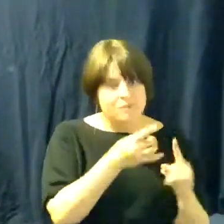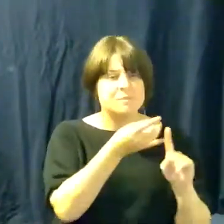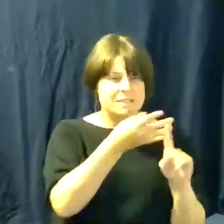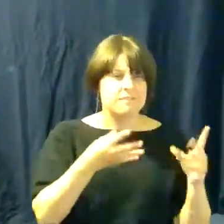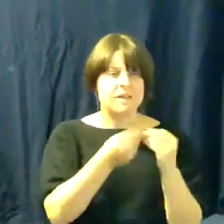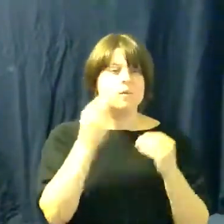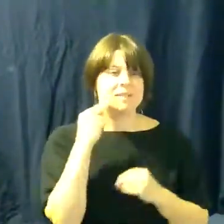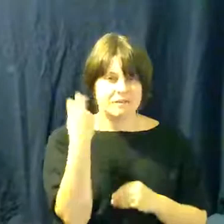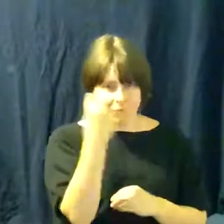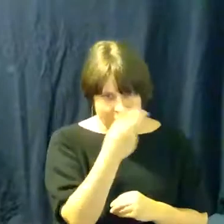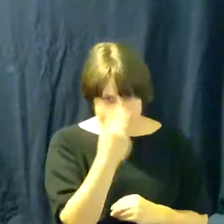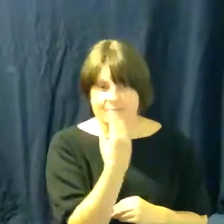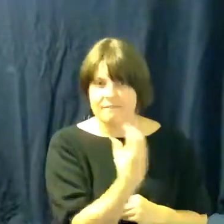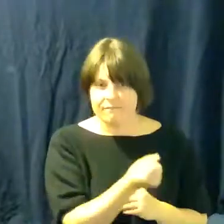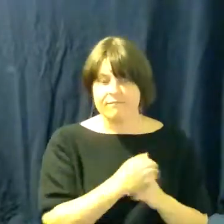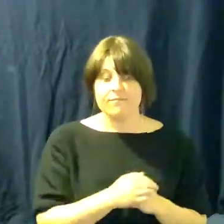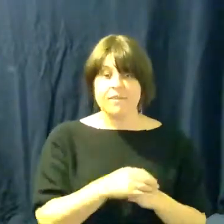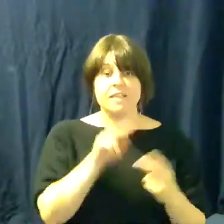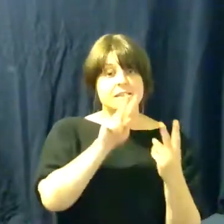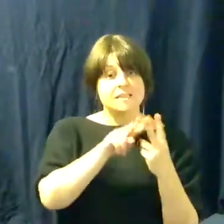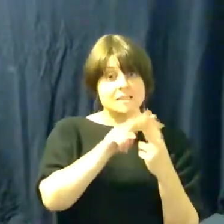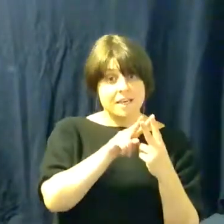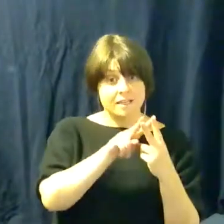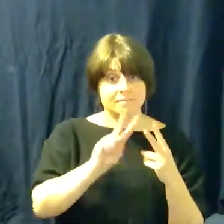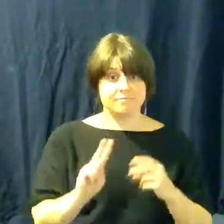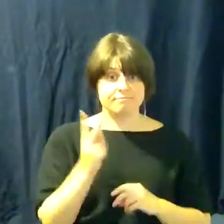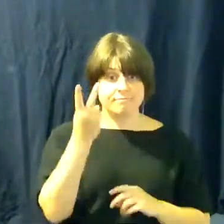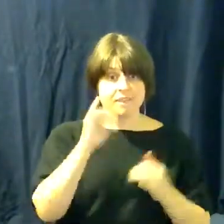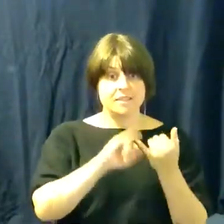look at case studies, particular particularlys